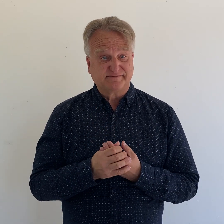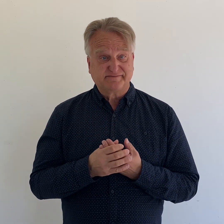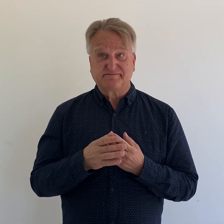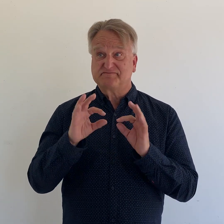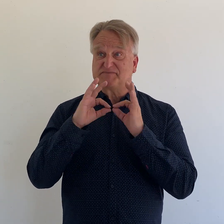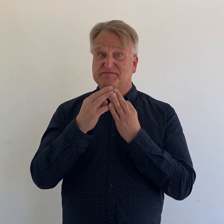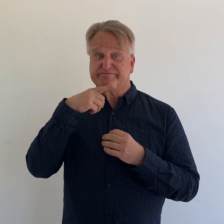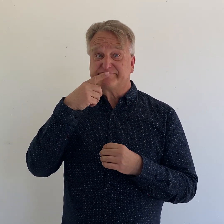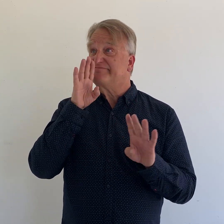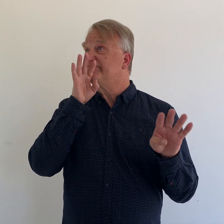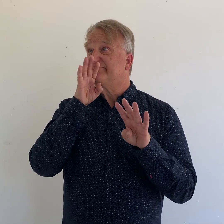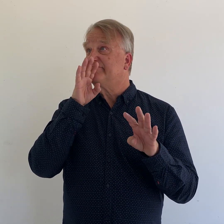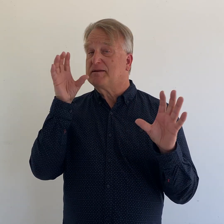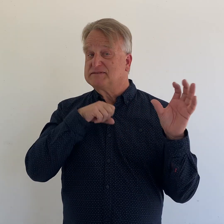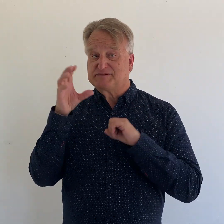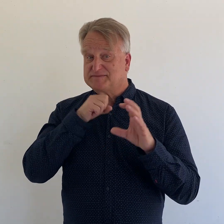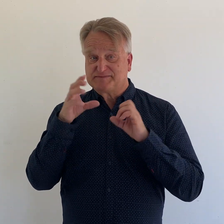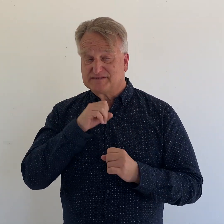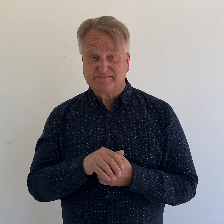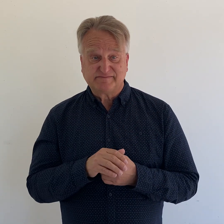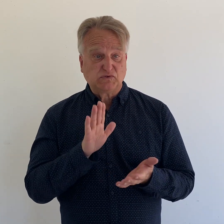Too often, deaf people grew up in a household where they don’t have access to family chatter.